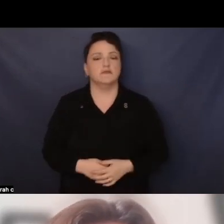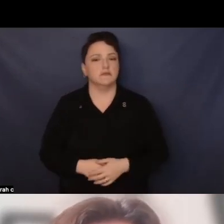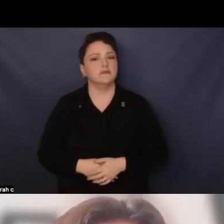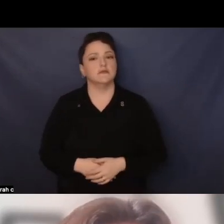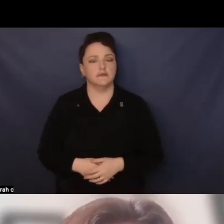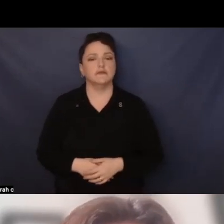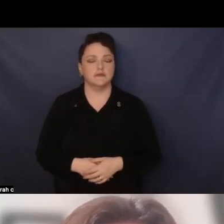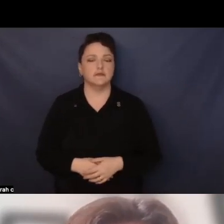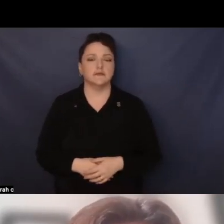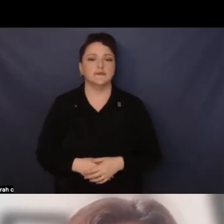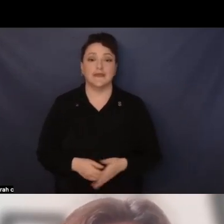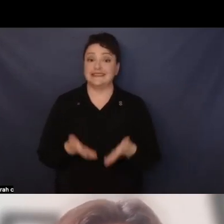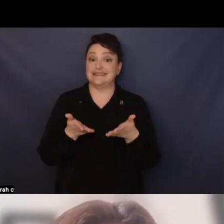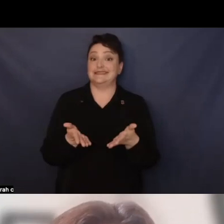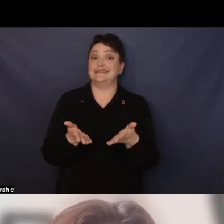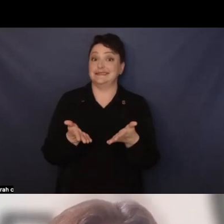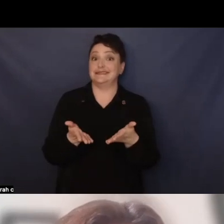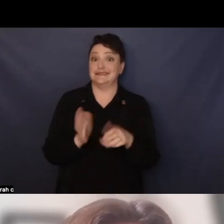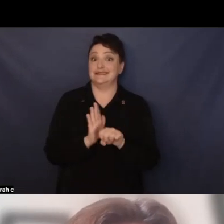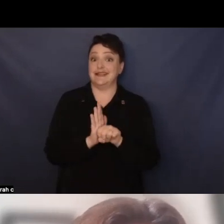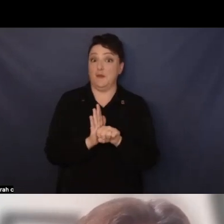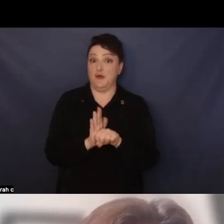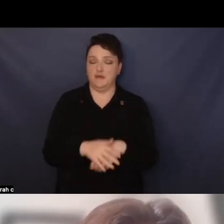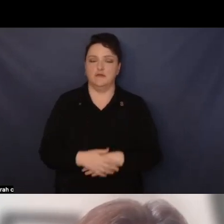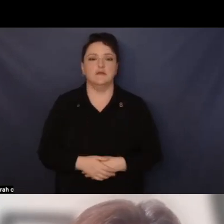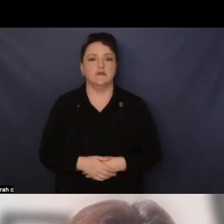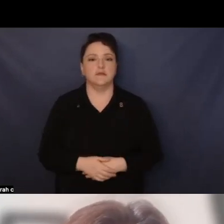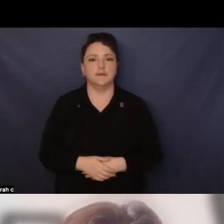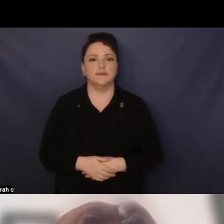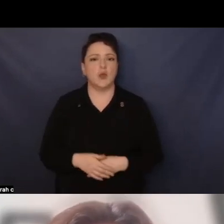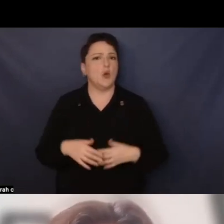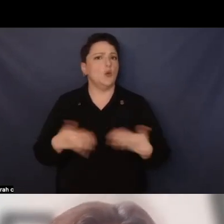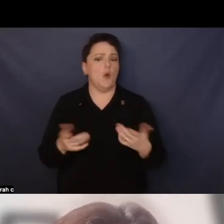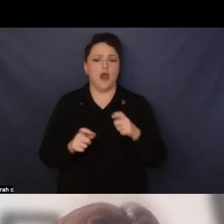And this is a sample statement of the requested accommodations. This slide